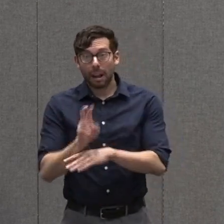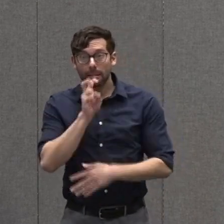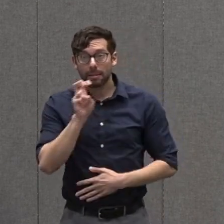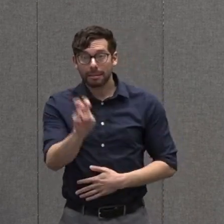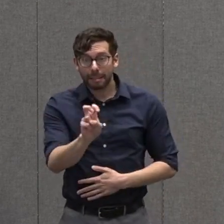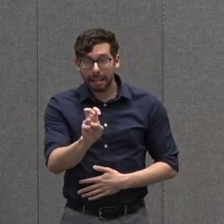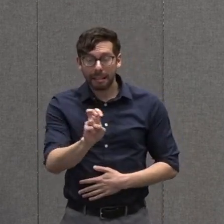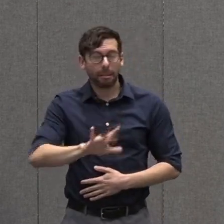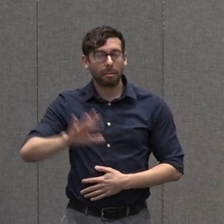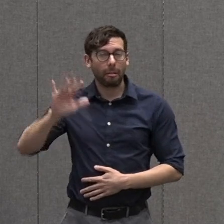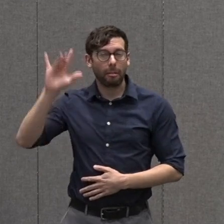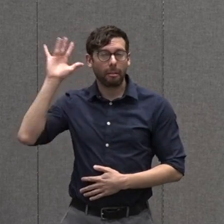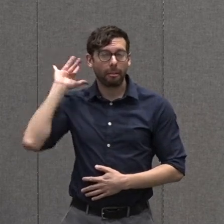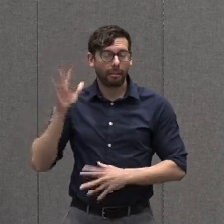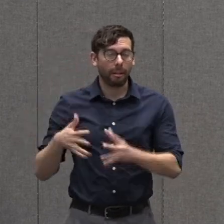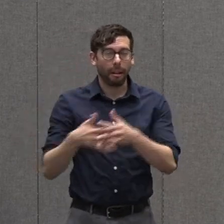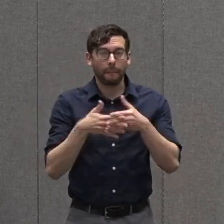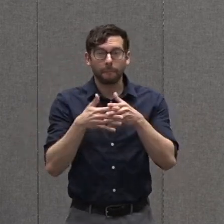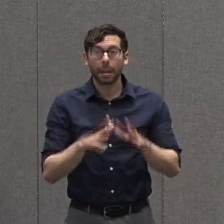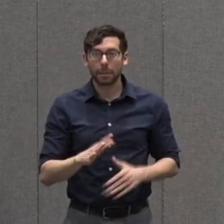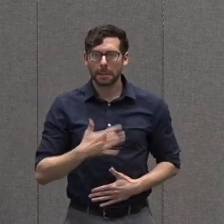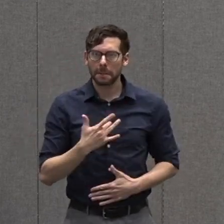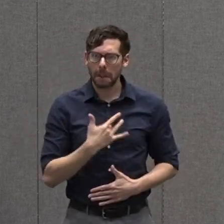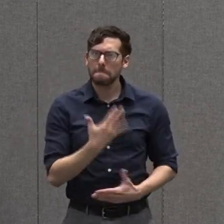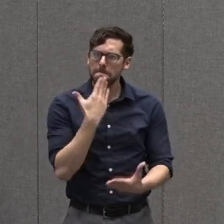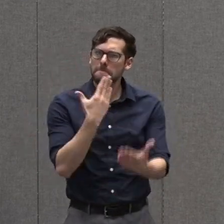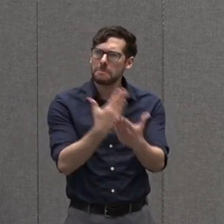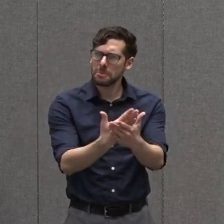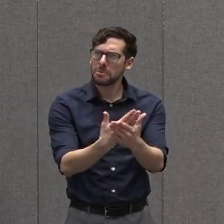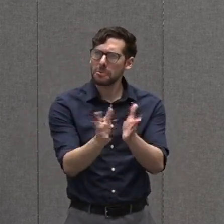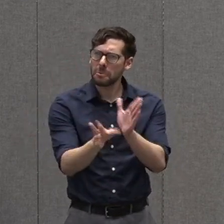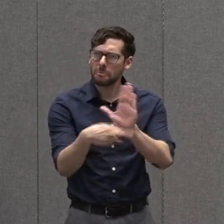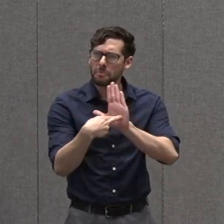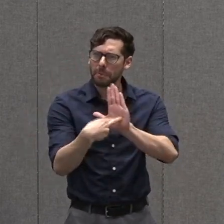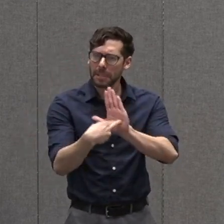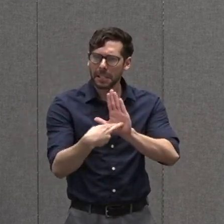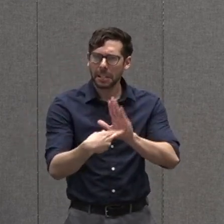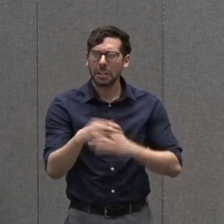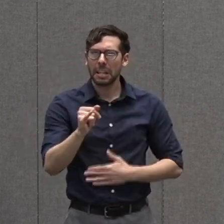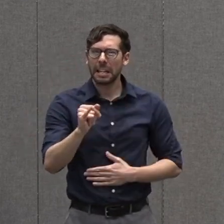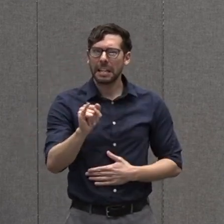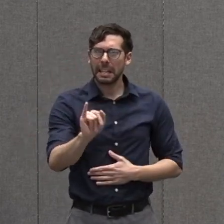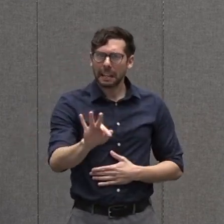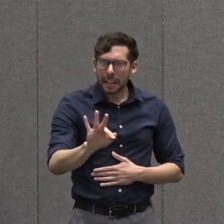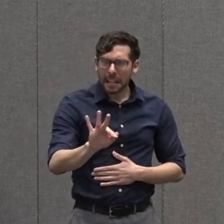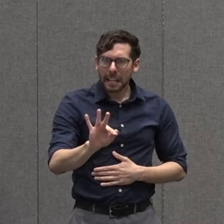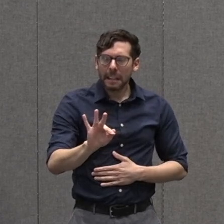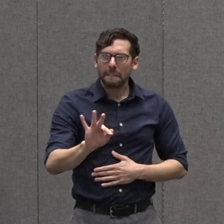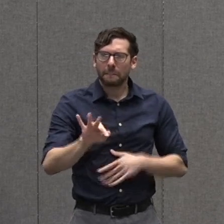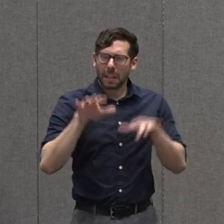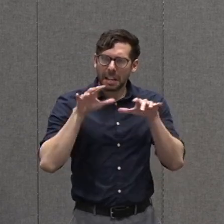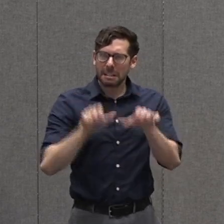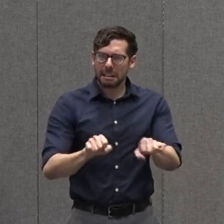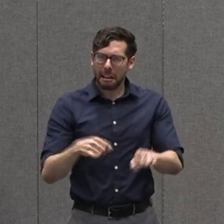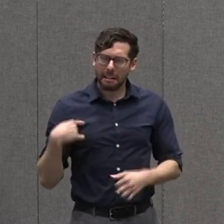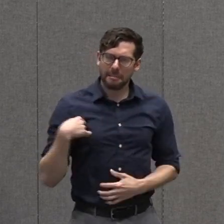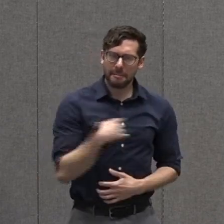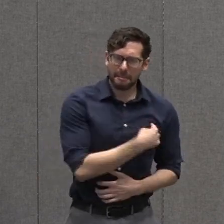If you step on us, tread on us, poke us, try to hurt us, we will defend ourselves like a rattlesnake would.